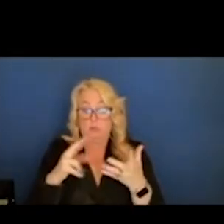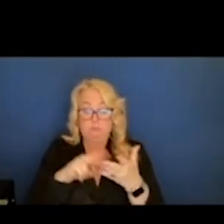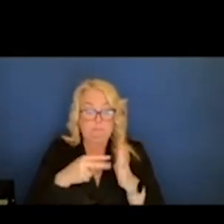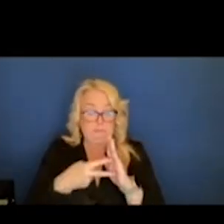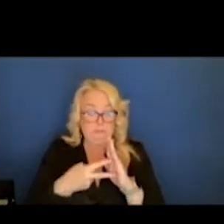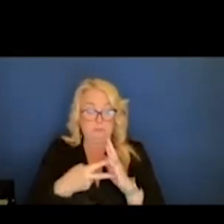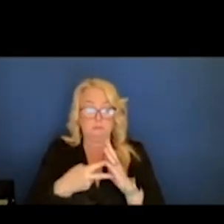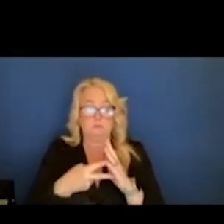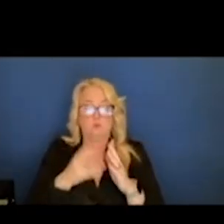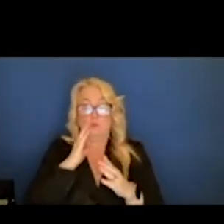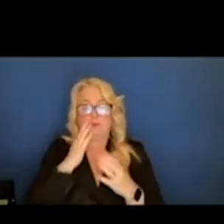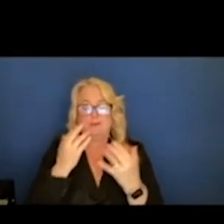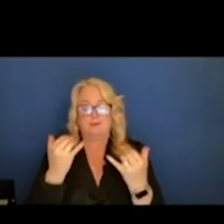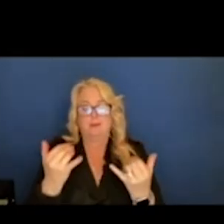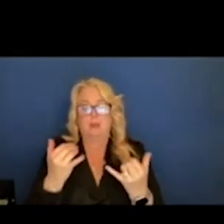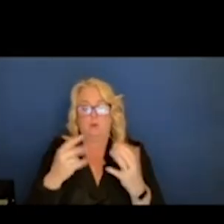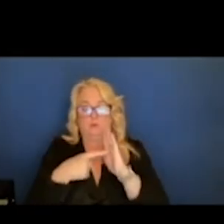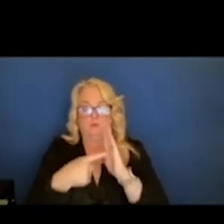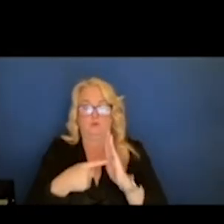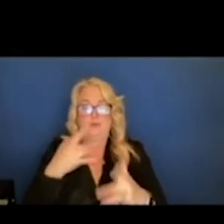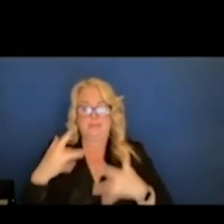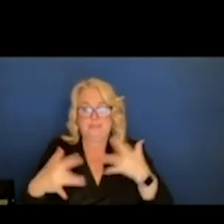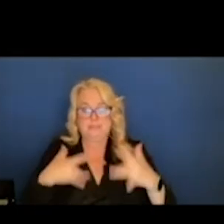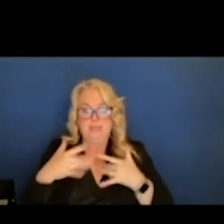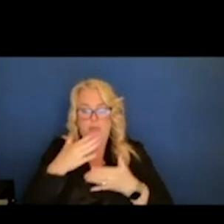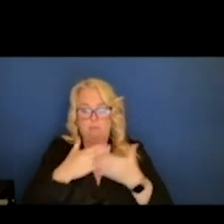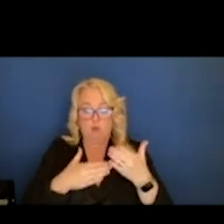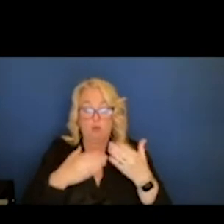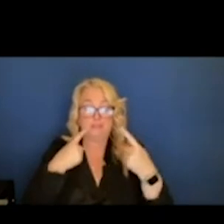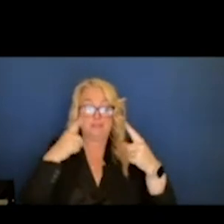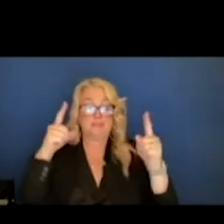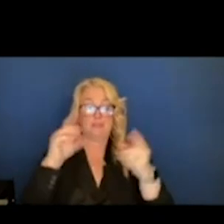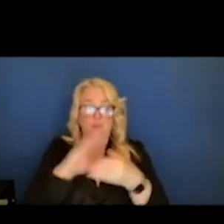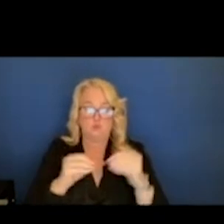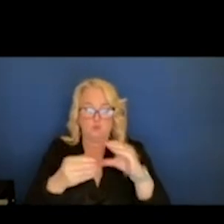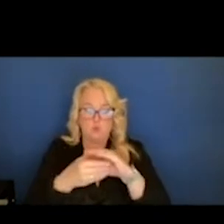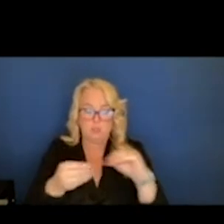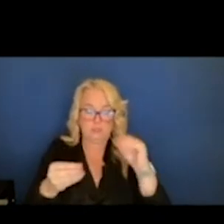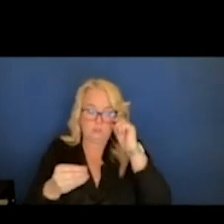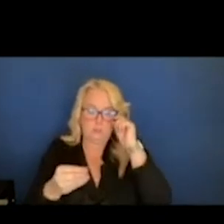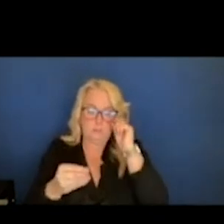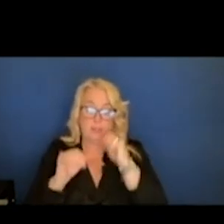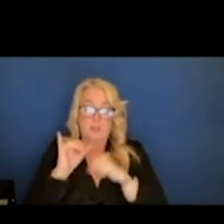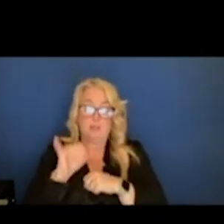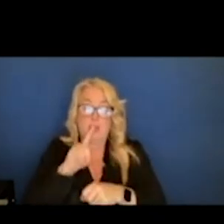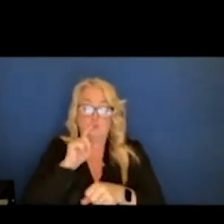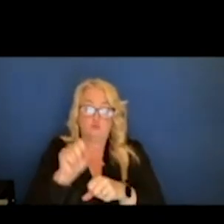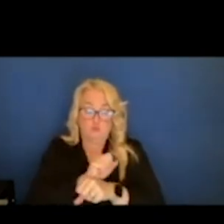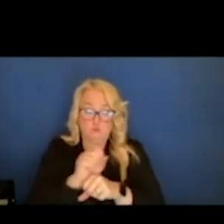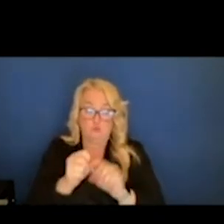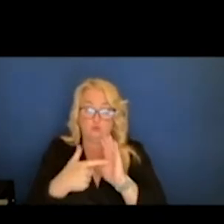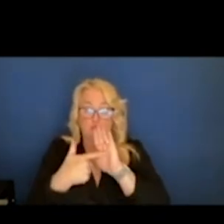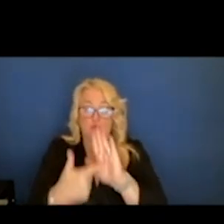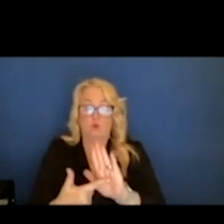about, it’s time to get to the exciting part, the success stories! These are the true reflections of